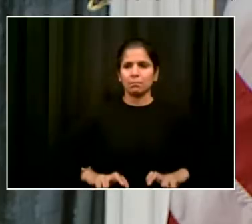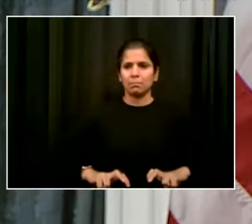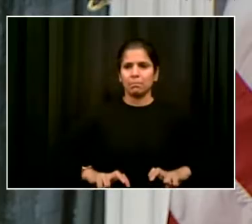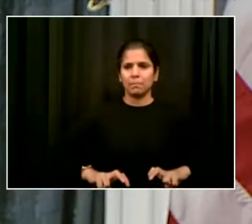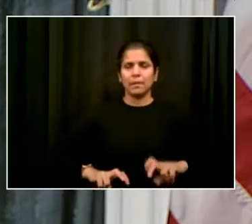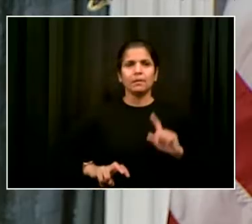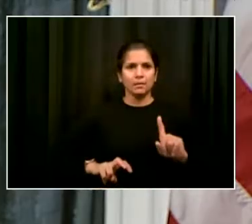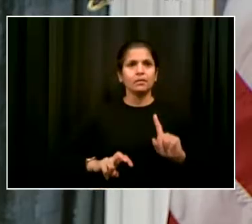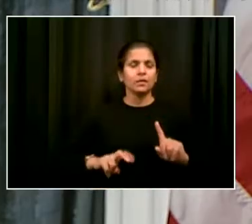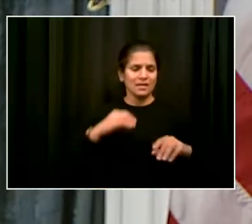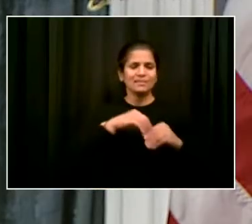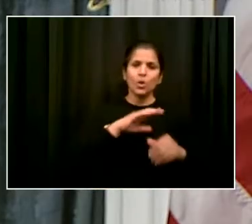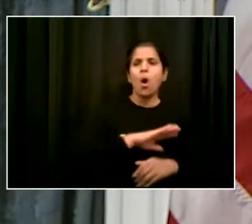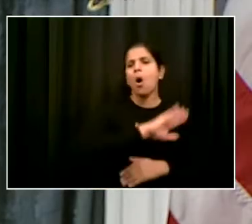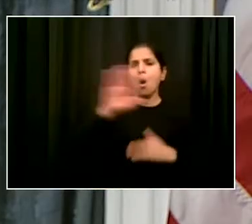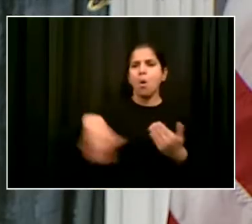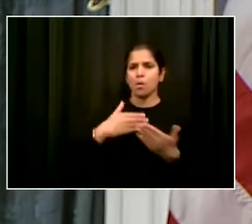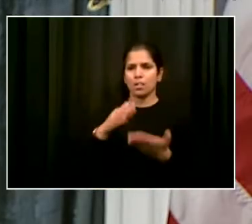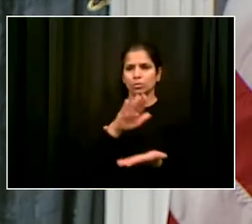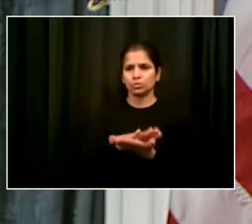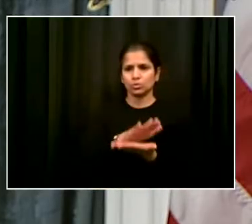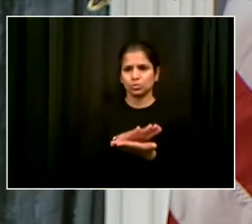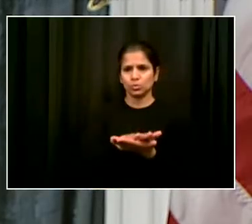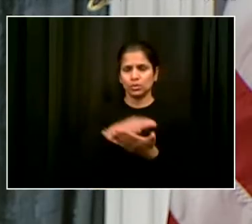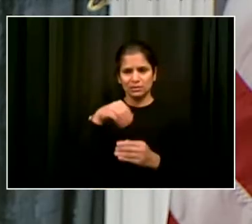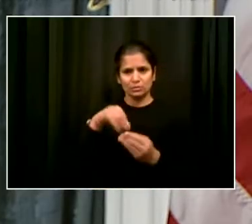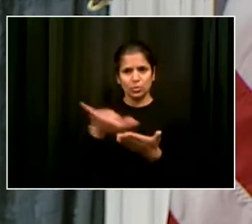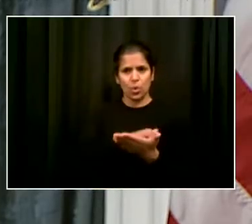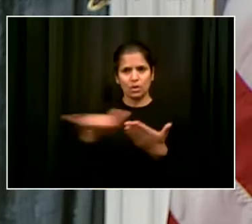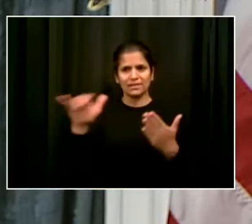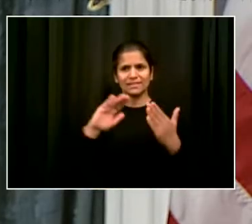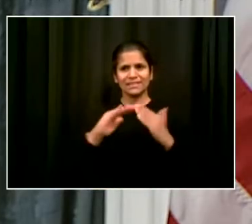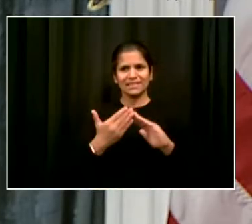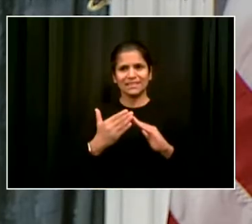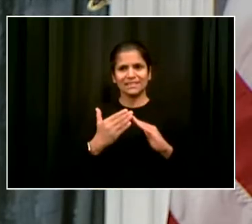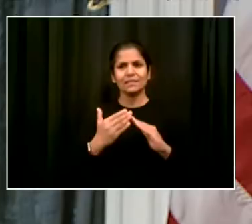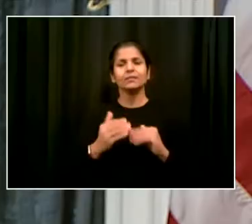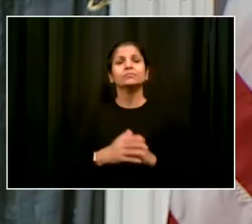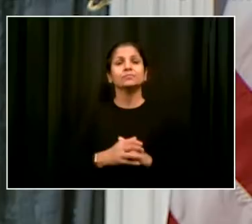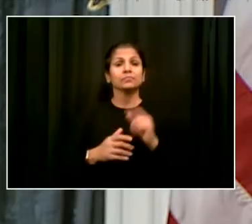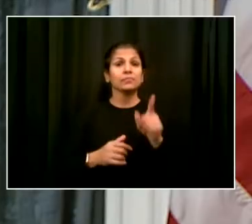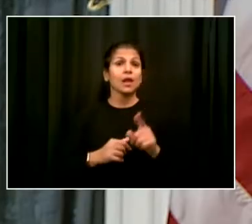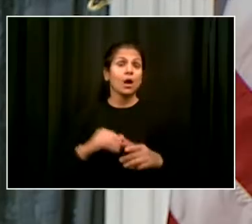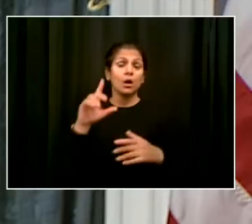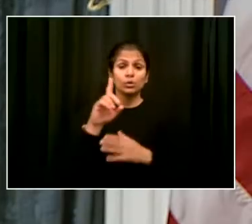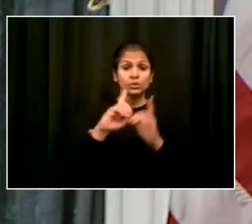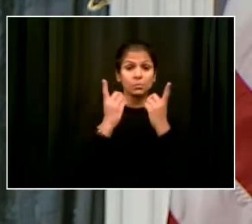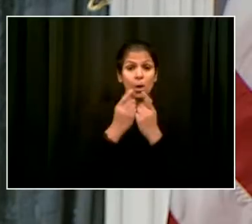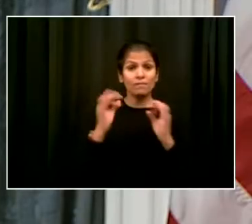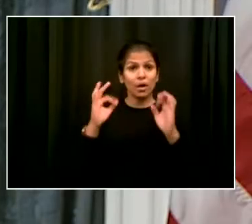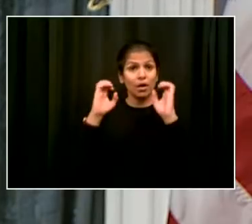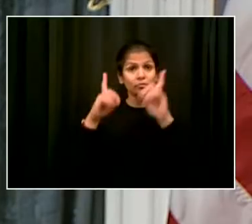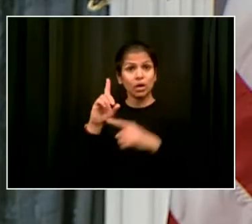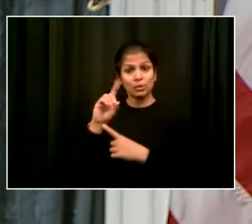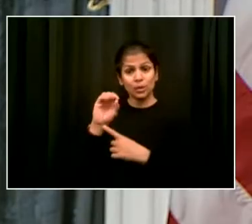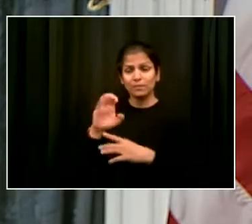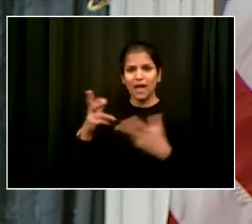THE SCHOOL